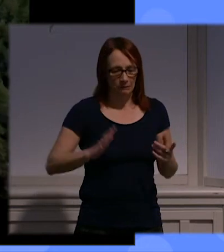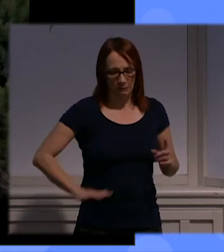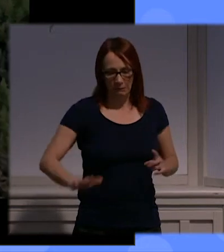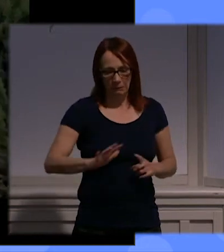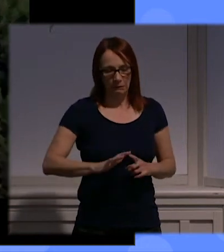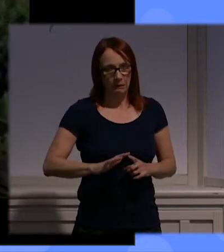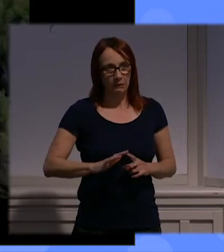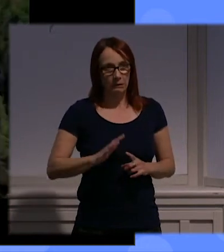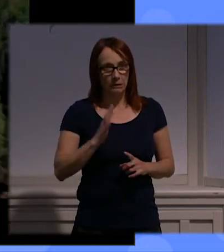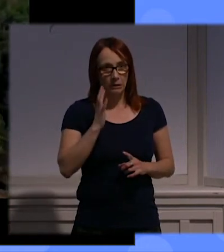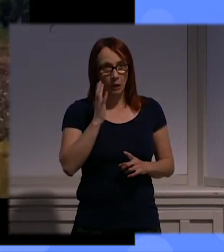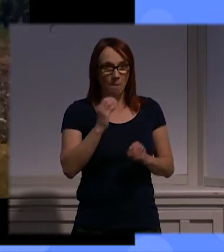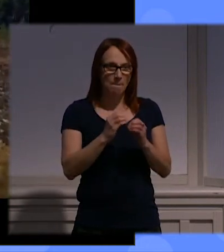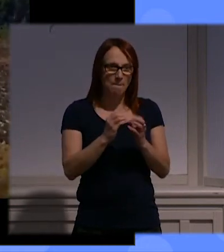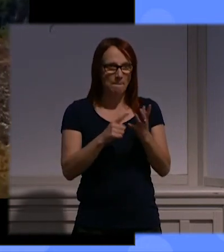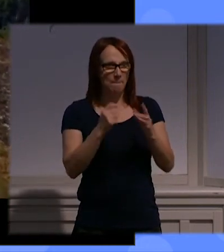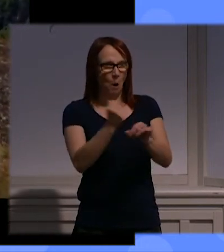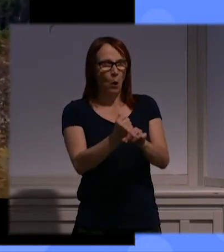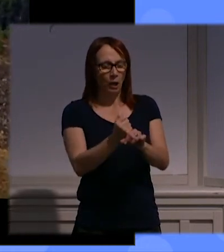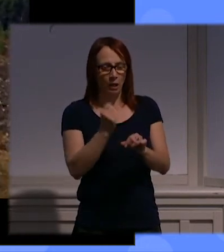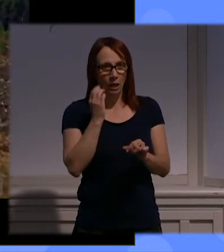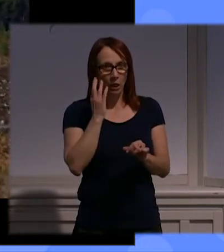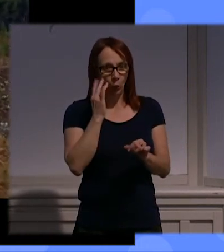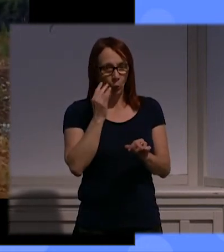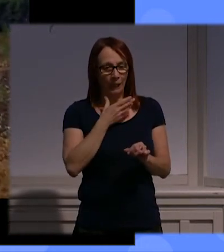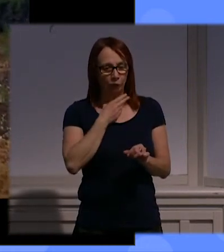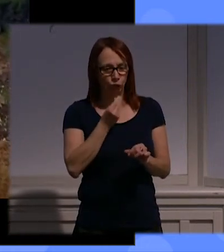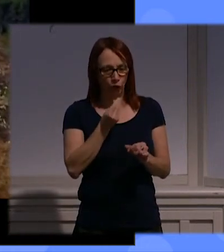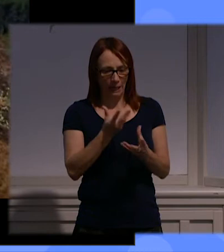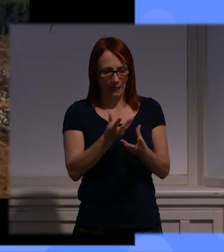it dries out and I mean it needs cool wet conditions in order to thrive but